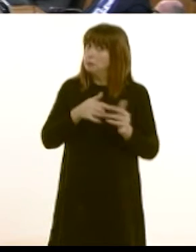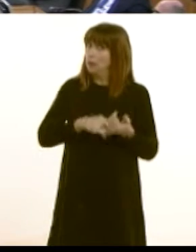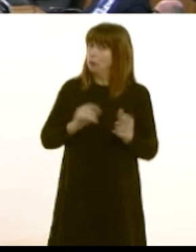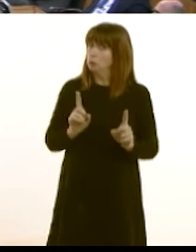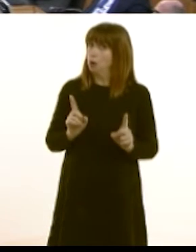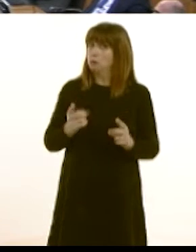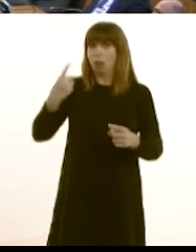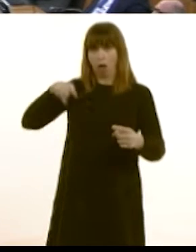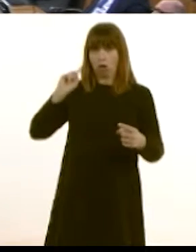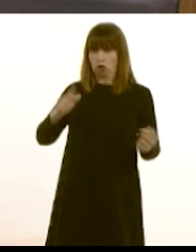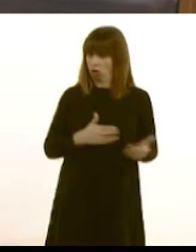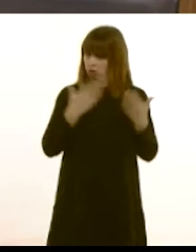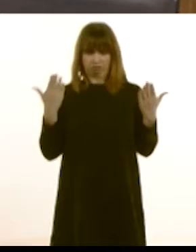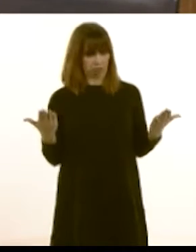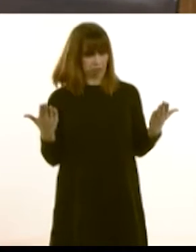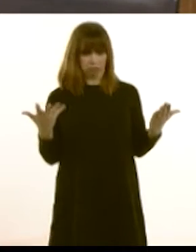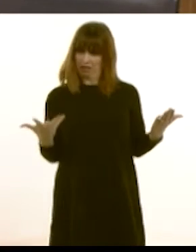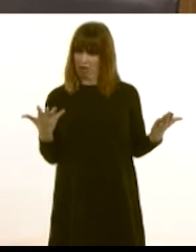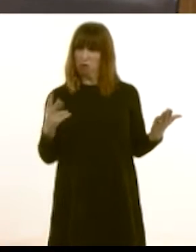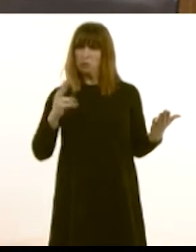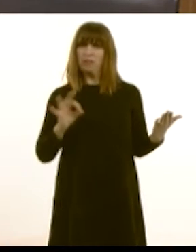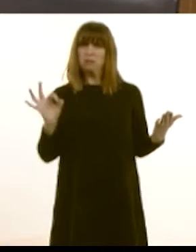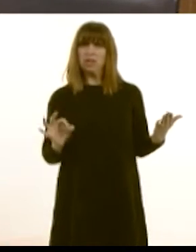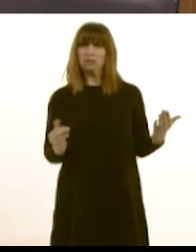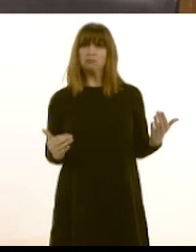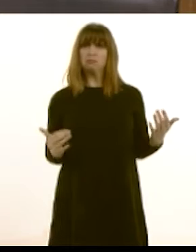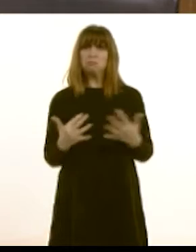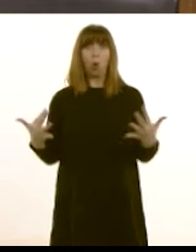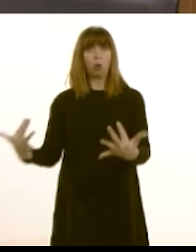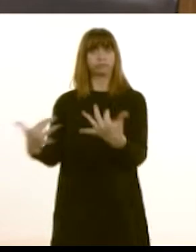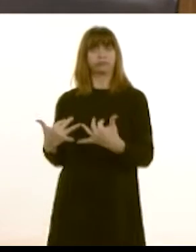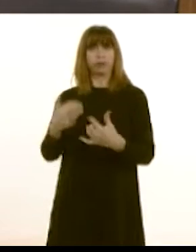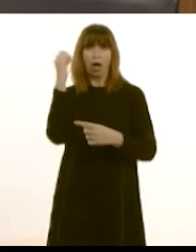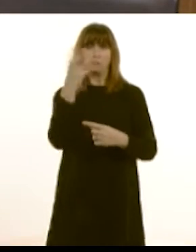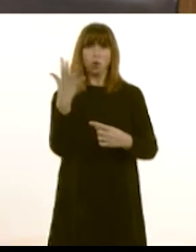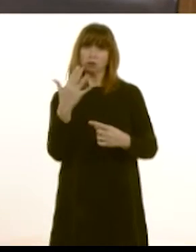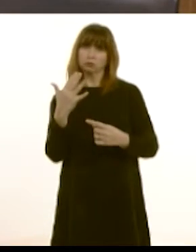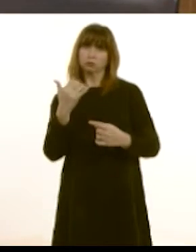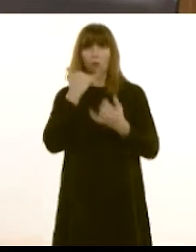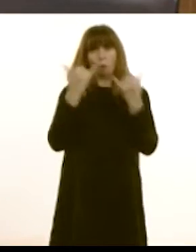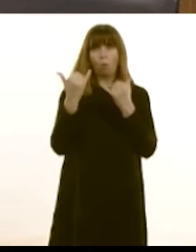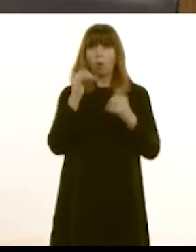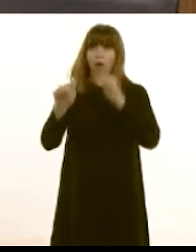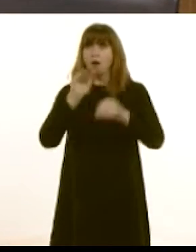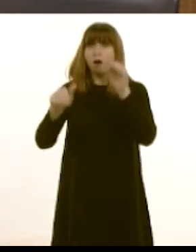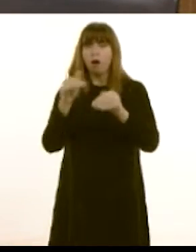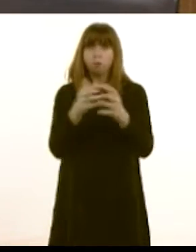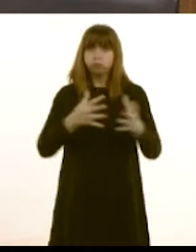same period last year, and some days of significant pressure with higher ambulance calls and arrivals at emergency units. Nevertheless, the system has coped.